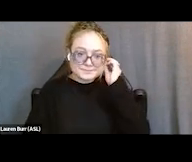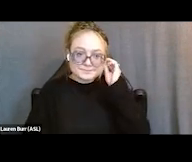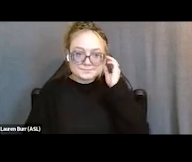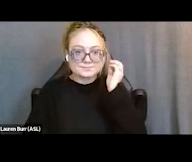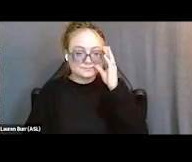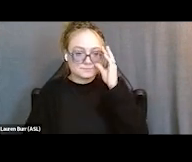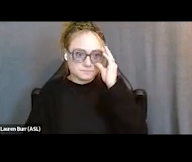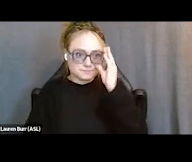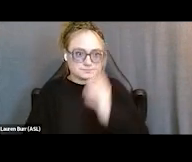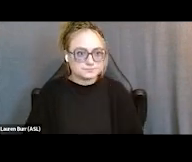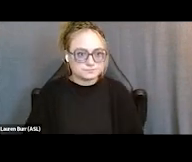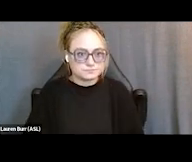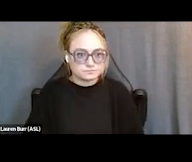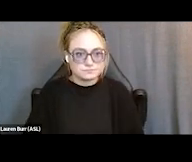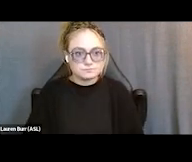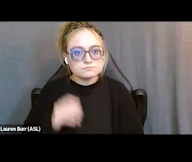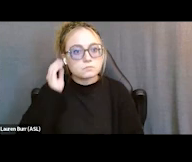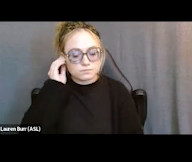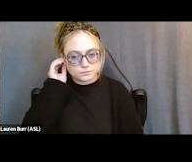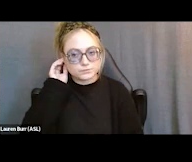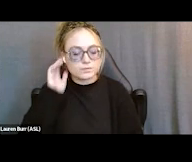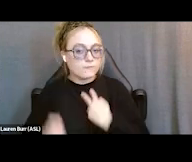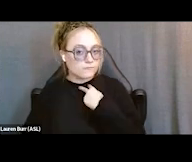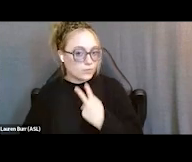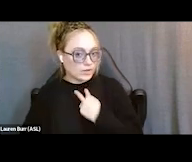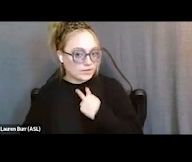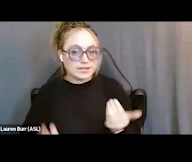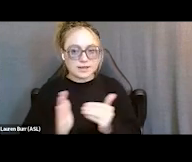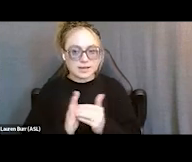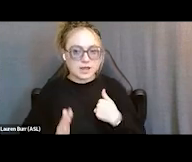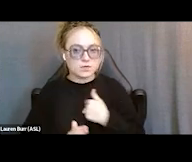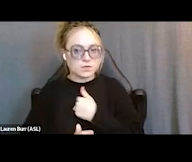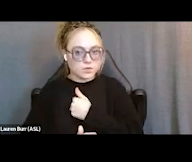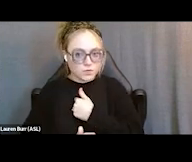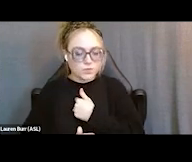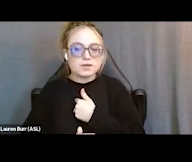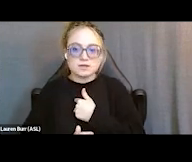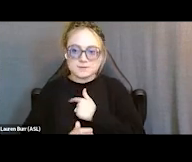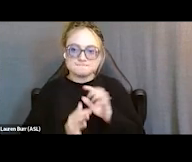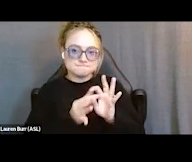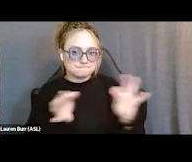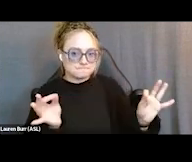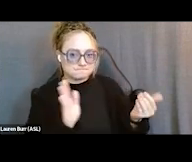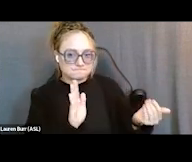For voices, we can, again, reflect emotion, right? Especially if they look like they're not having a good time.